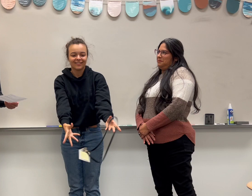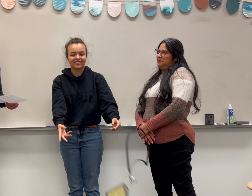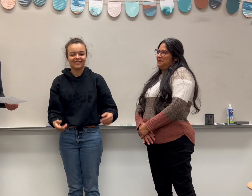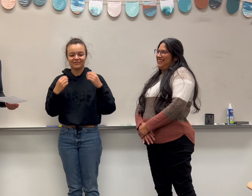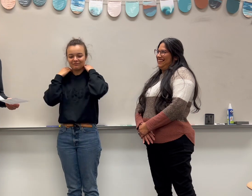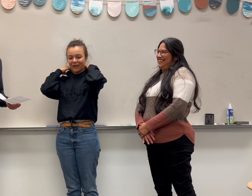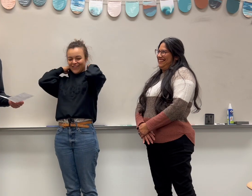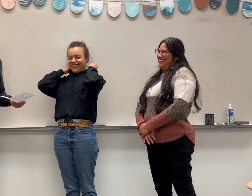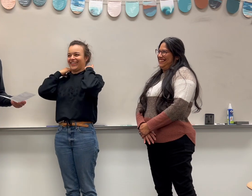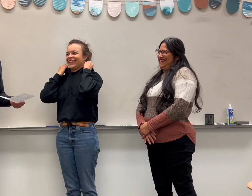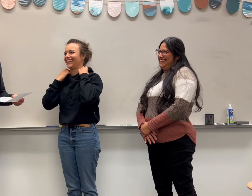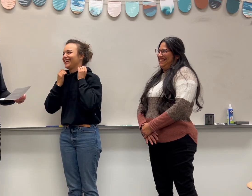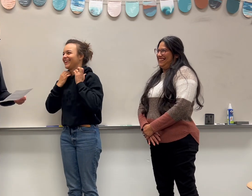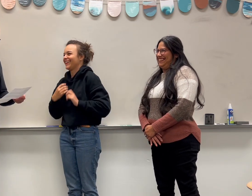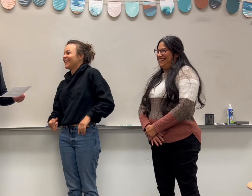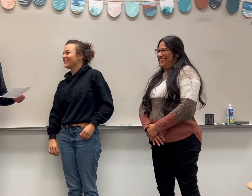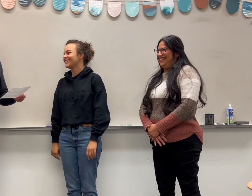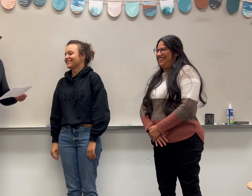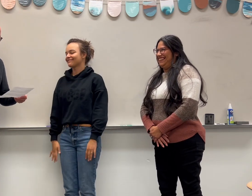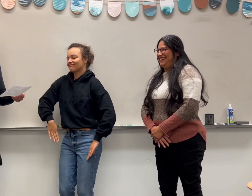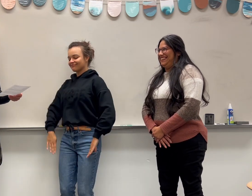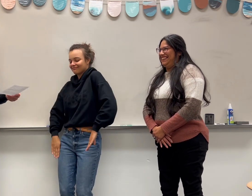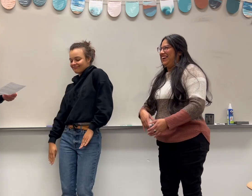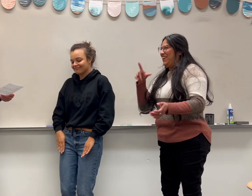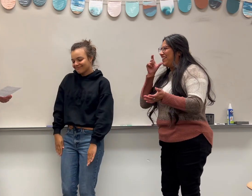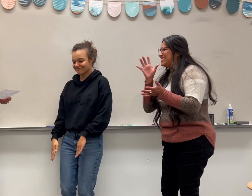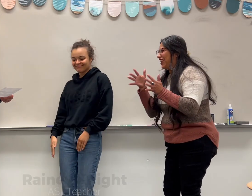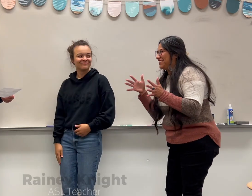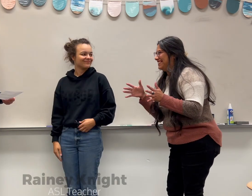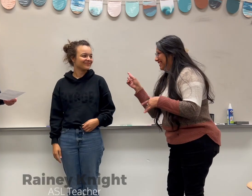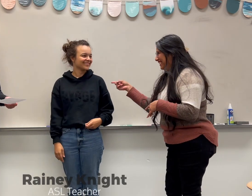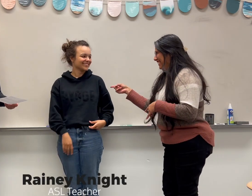thank you I don't have the dance moves that you do so that's a lot